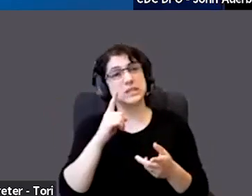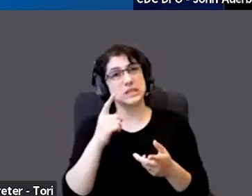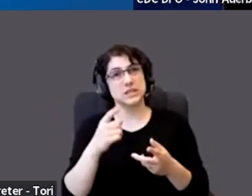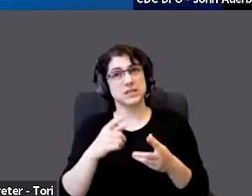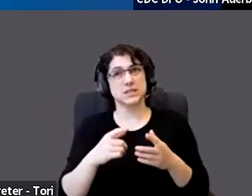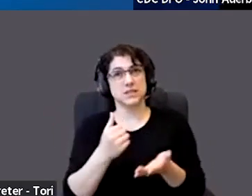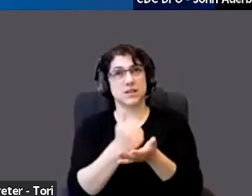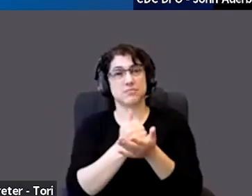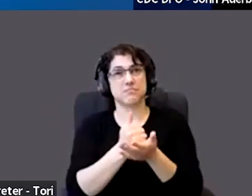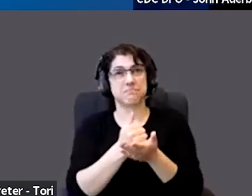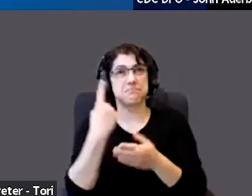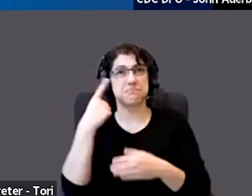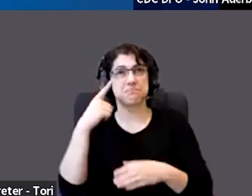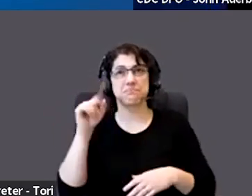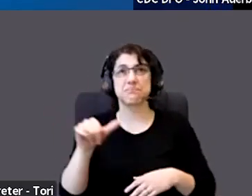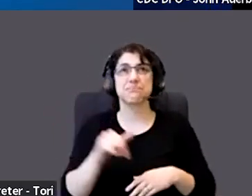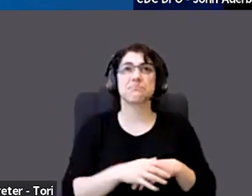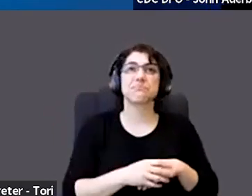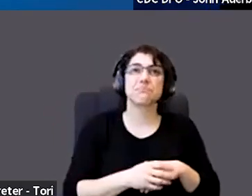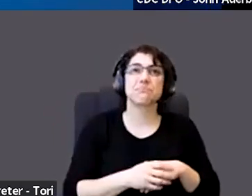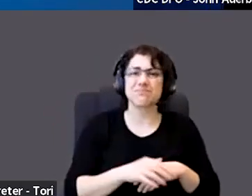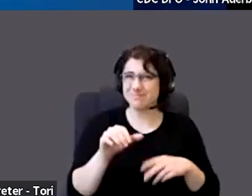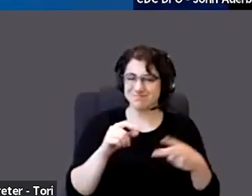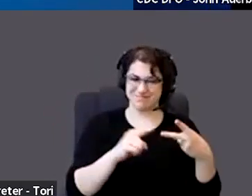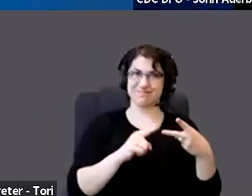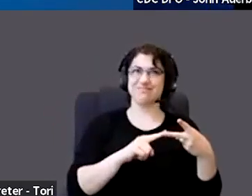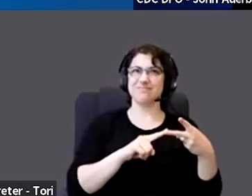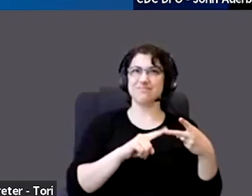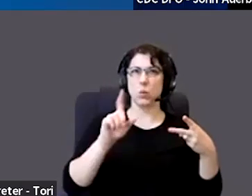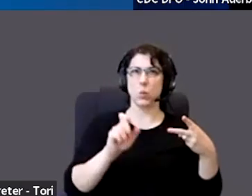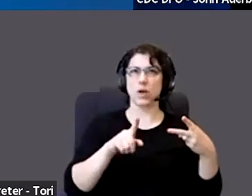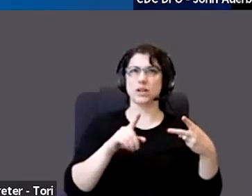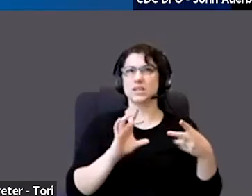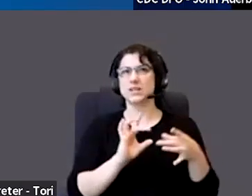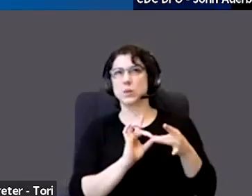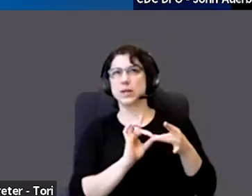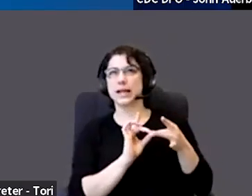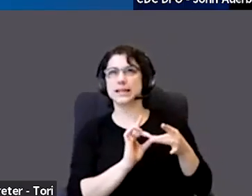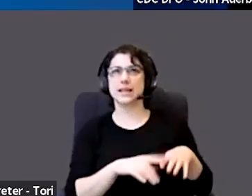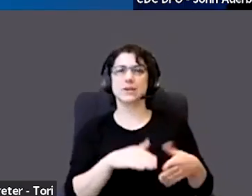is related, and that is I was trying to understand the central hosting, versus the local, versus the hybrid.